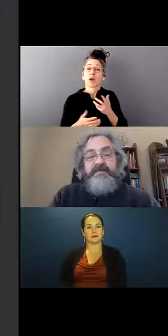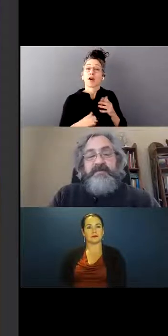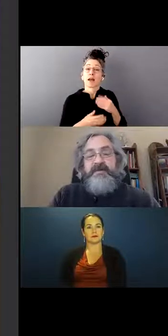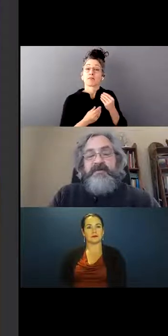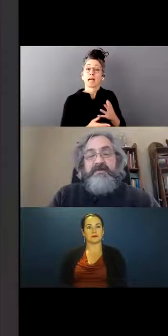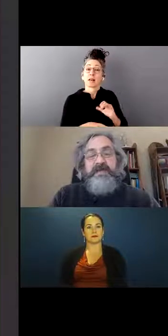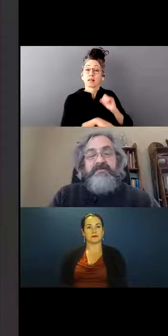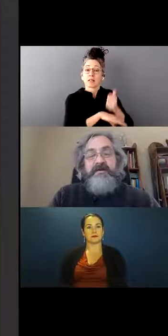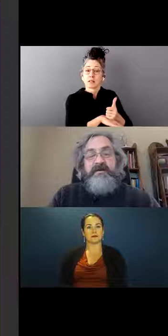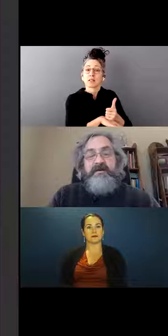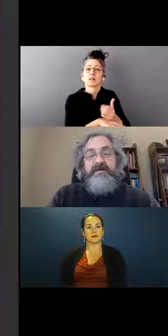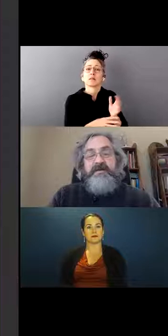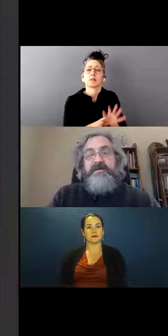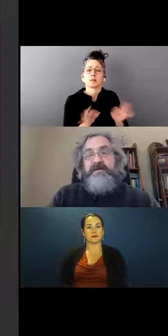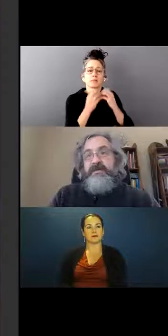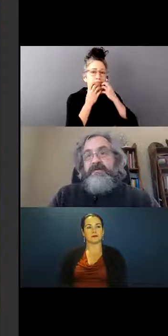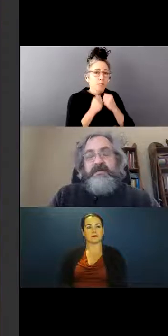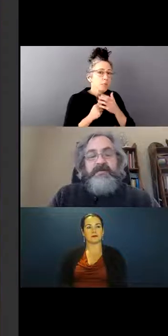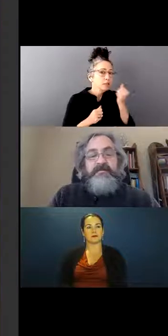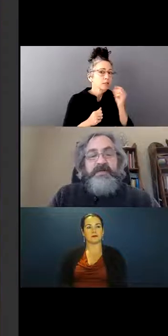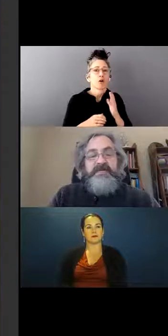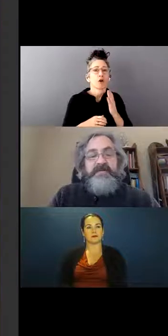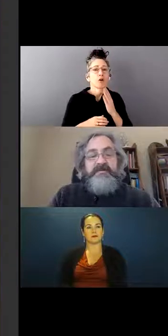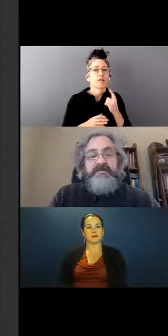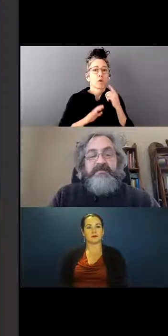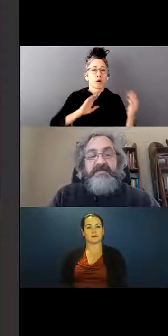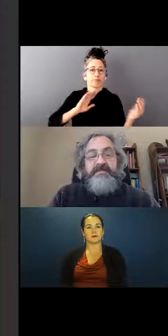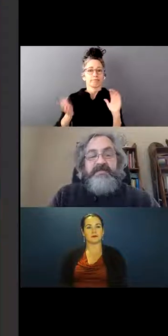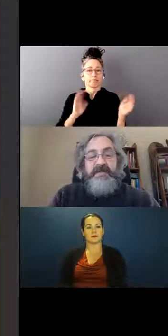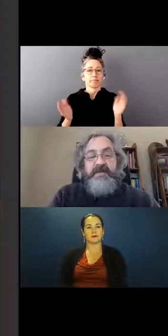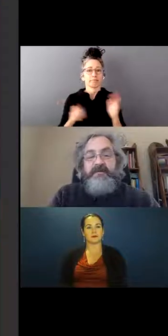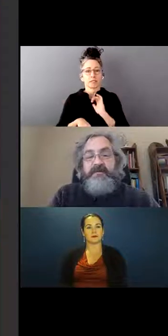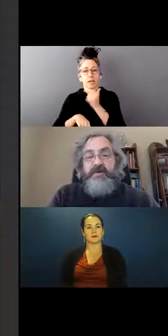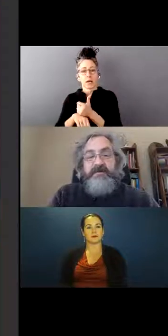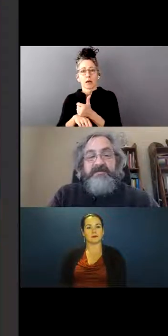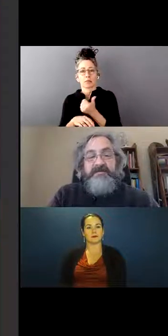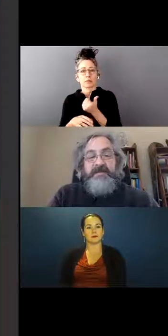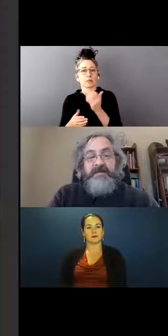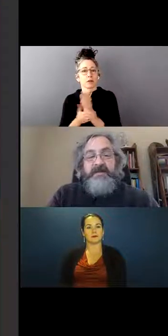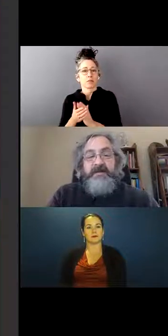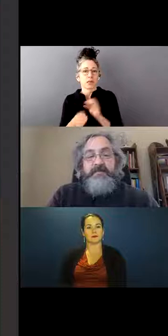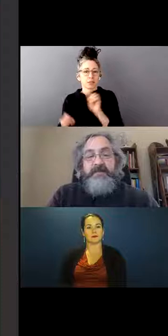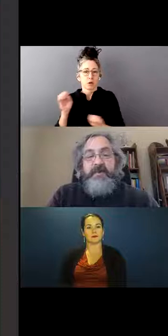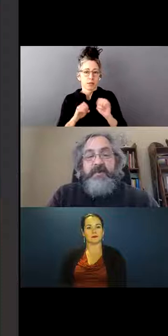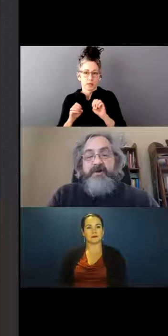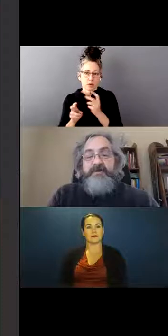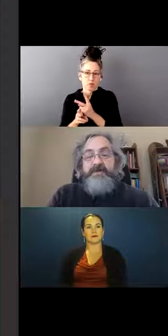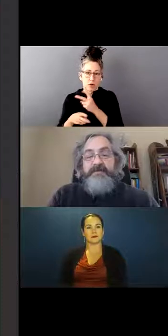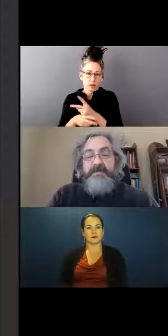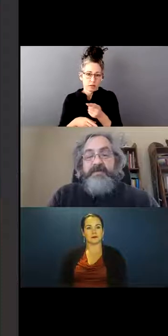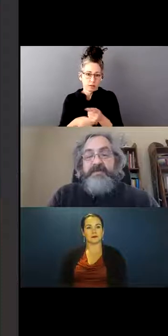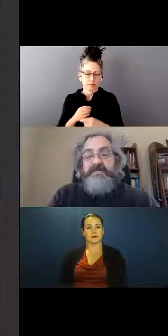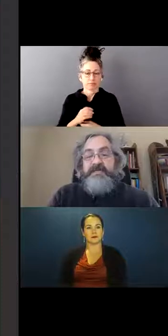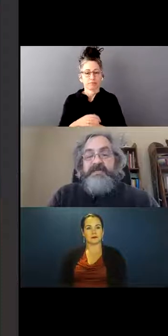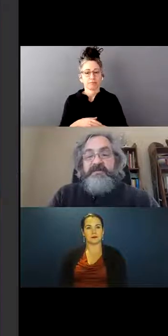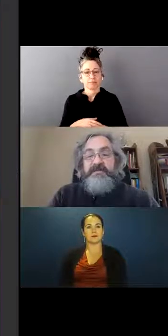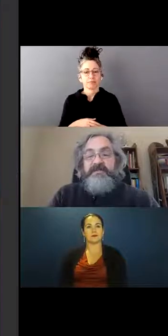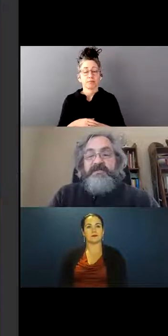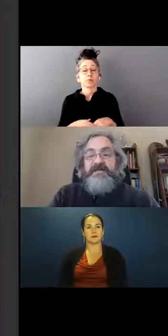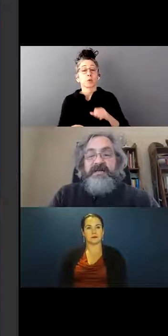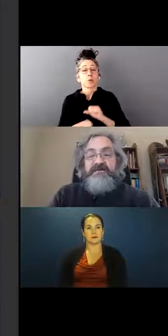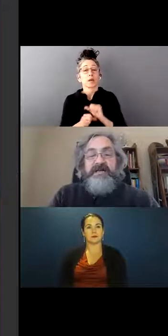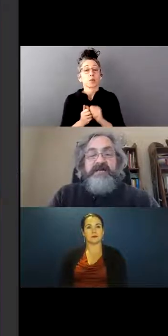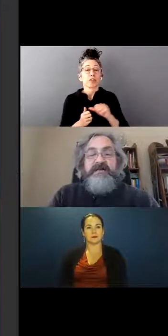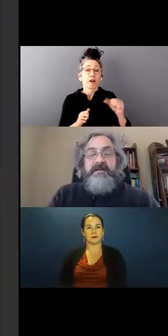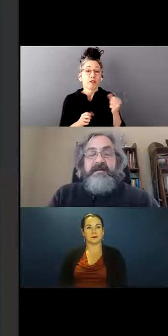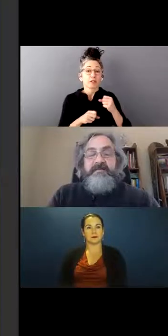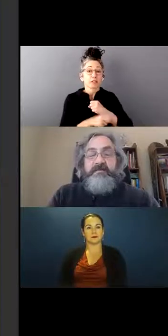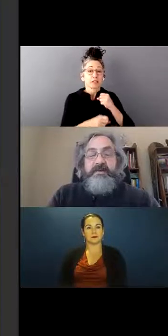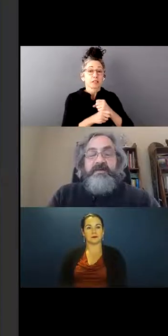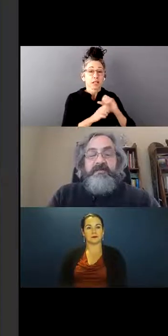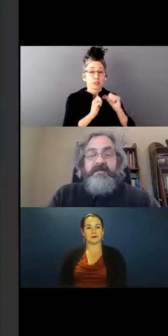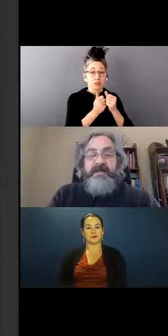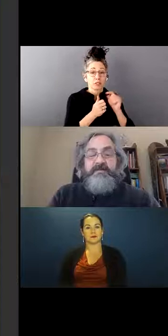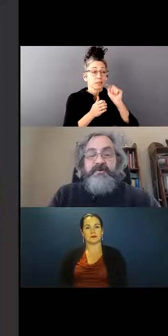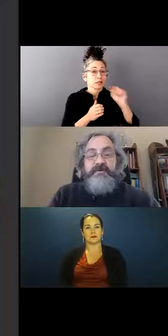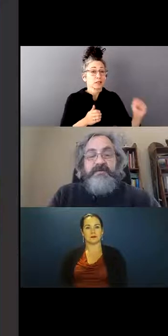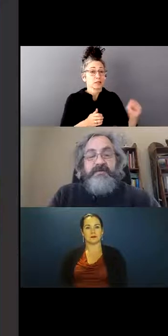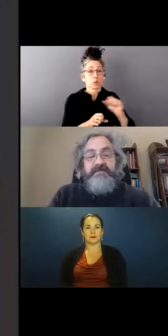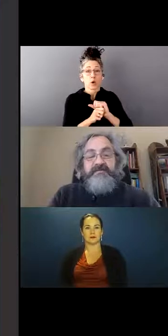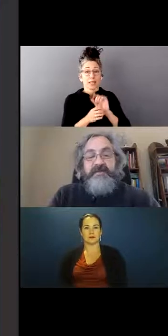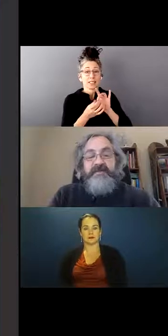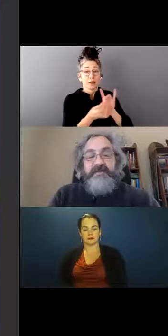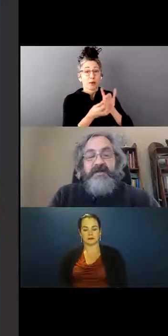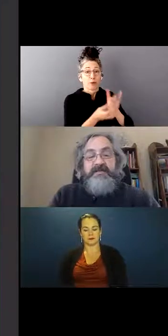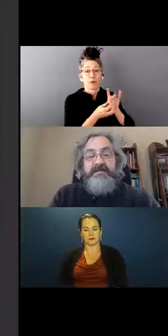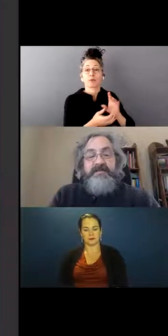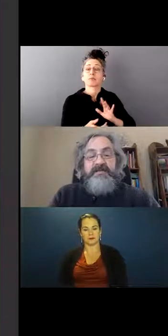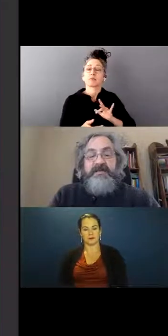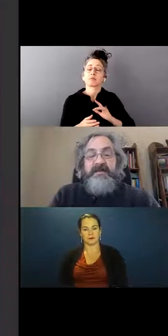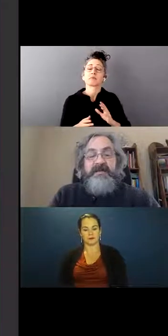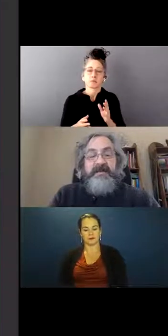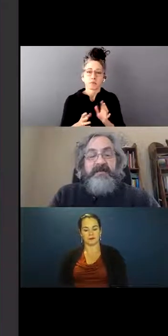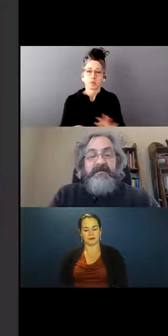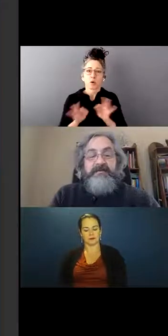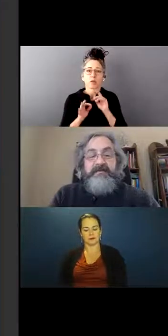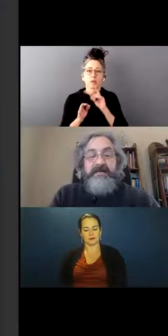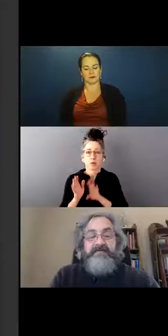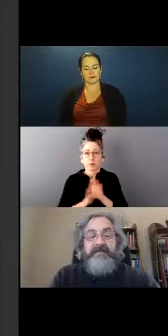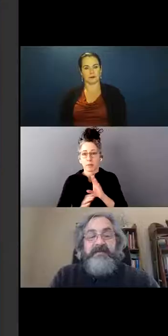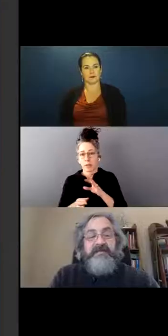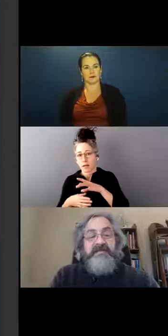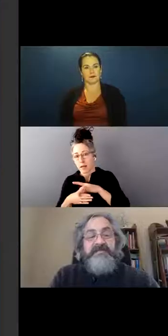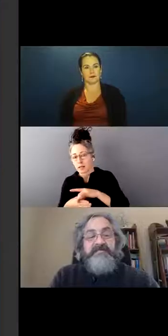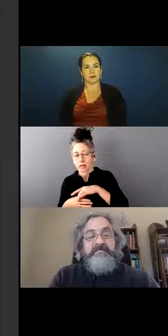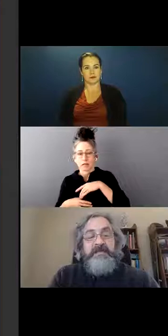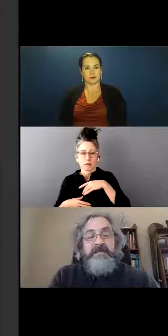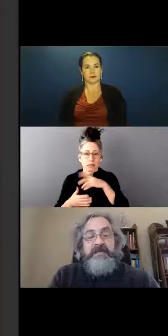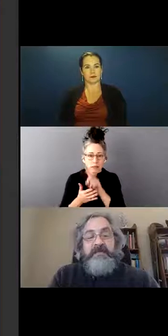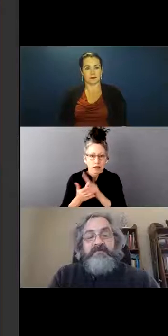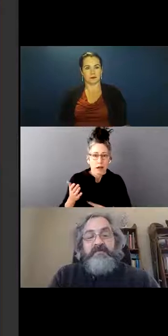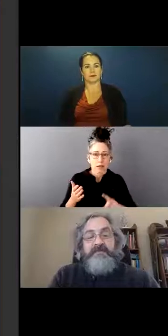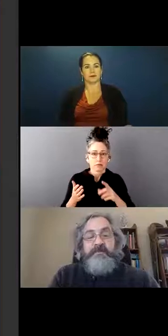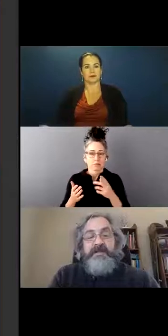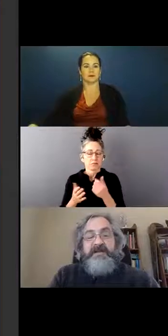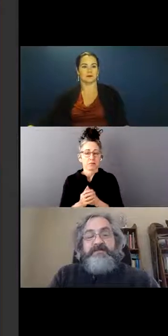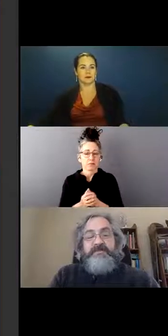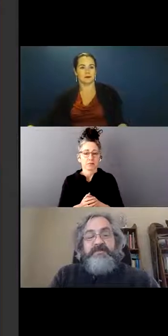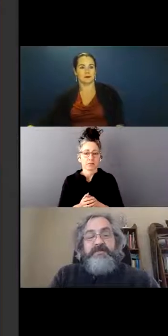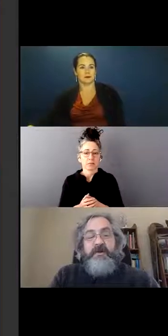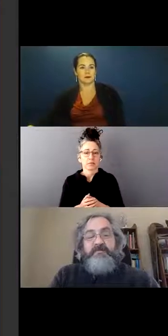in putting together some of these experimental products. And our partnerships with other statistical agencies and outside really were valuable in terms of developing the content, the design, and getting everything in place. And our flexible platforms, hopefully this is built,